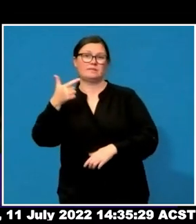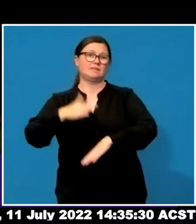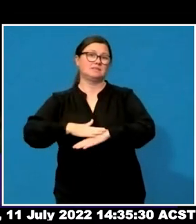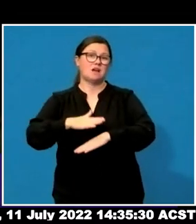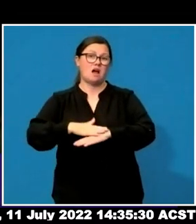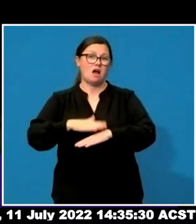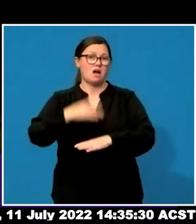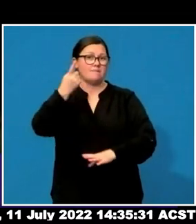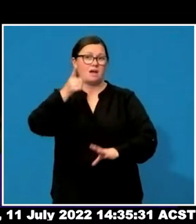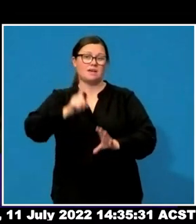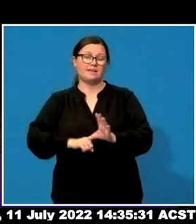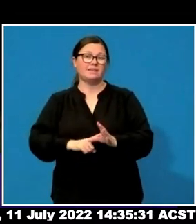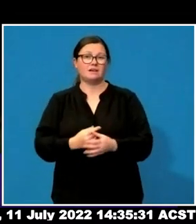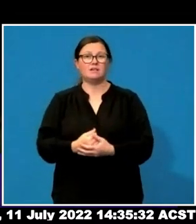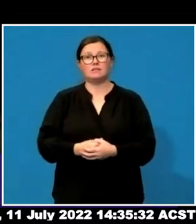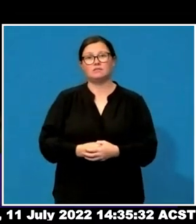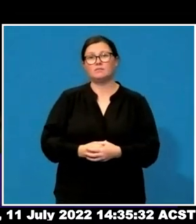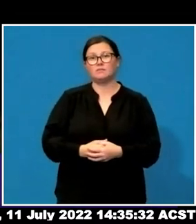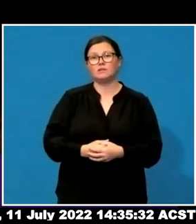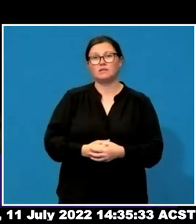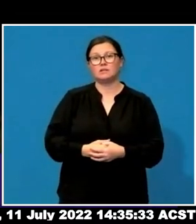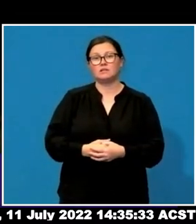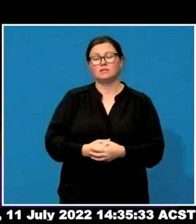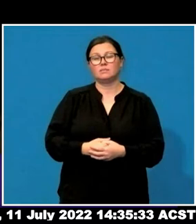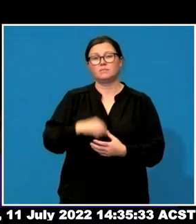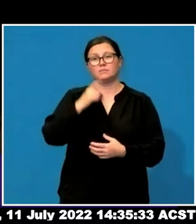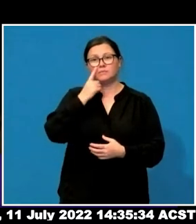But that's not exclusive of the fact of Daisy being able to come down here as well.